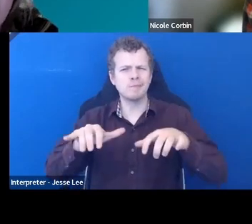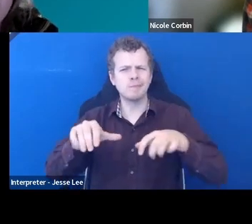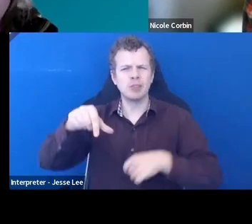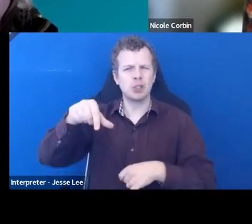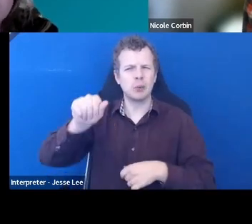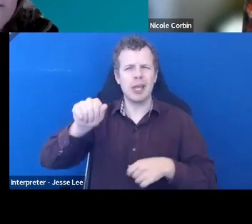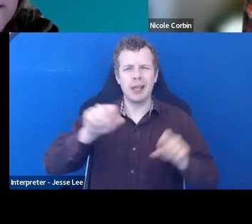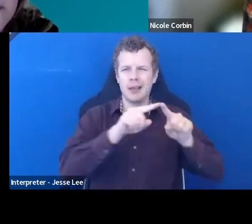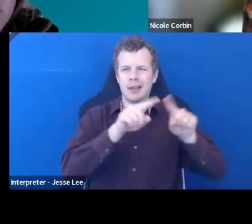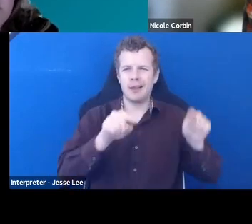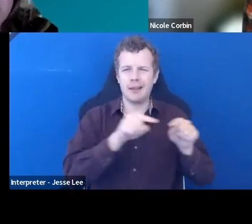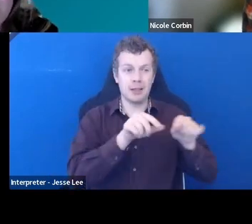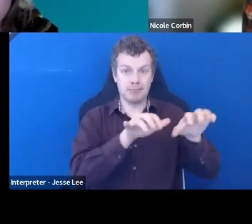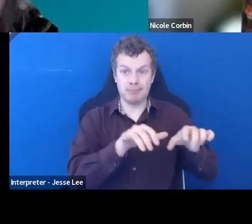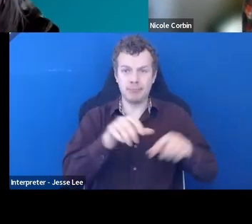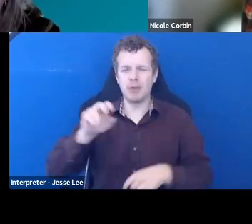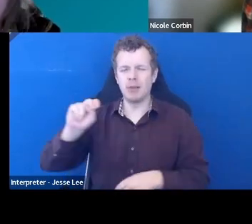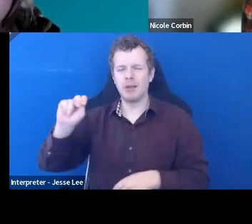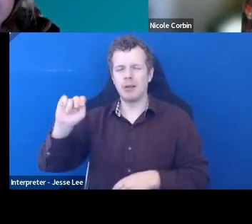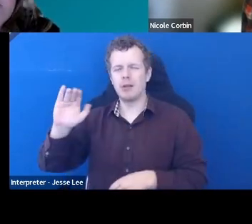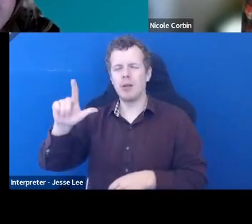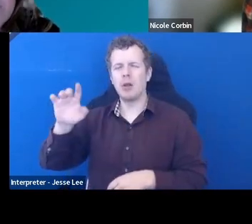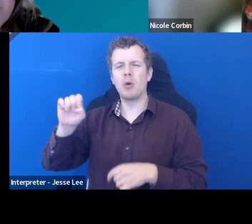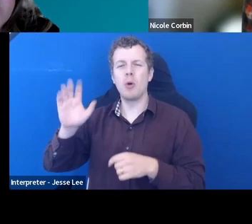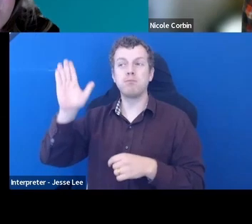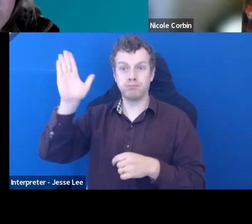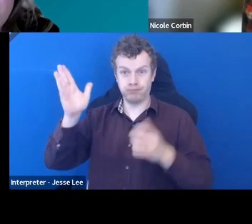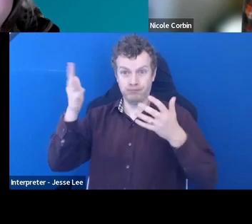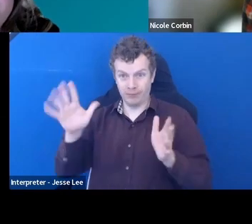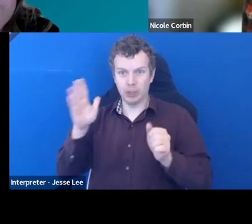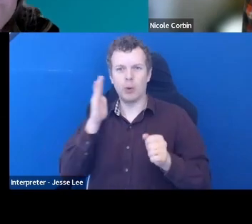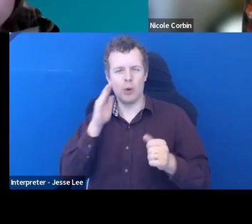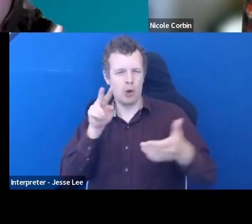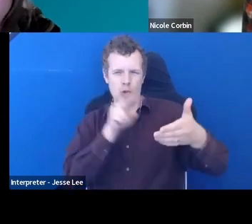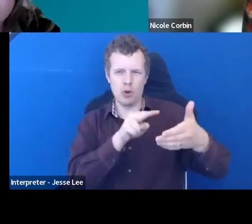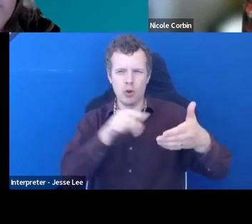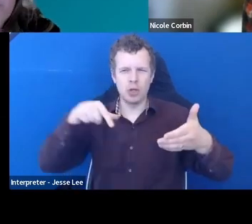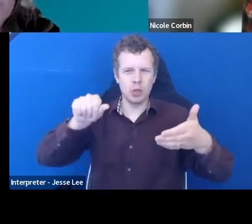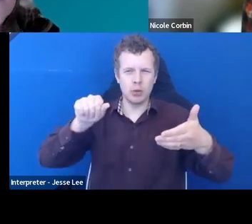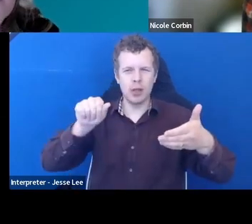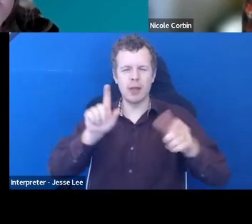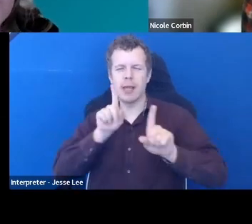Nicole will get to them at the end of her presentation. And it's being recorded today.